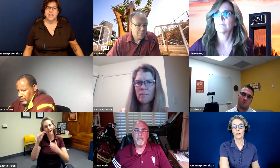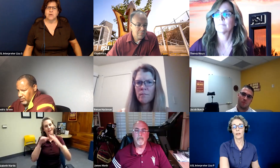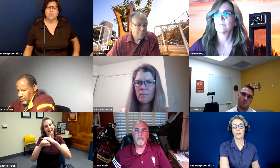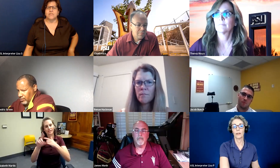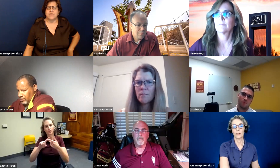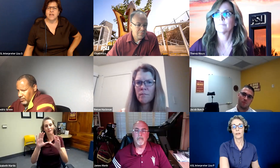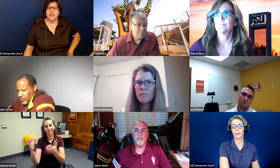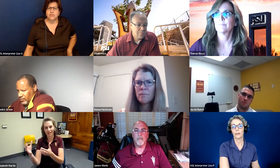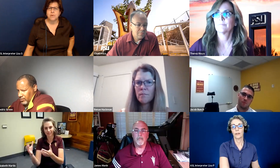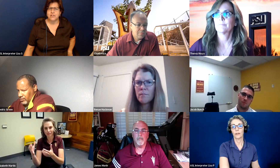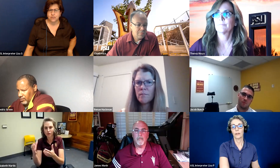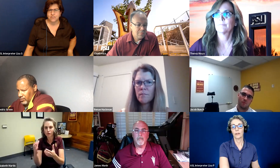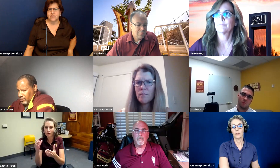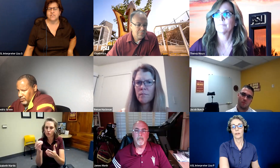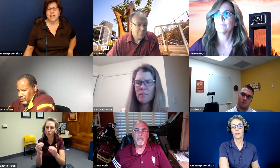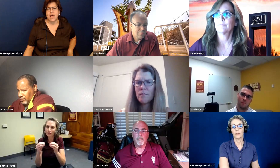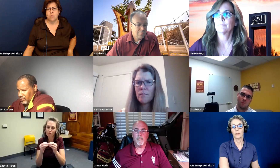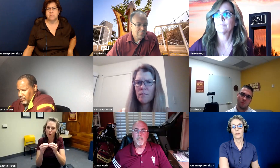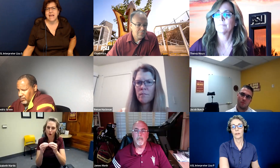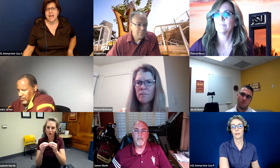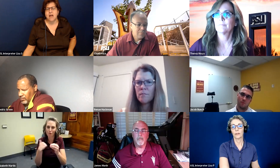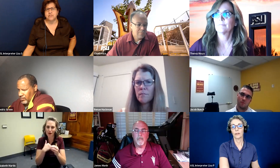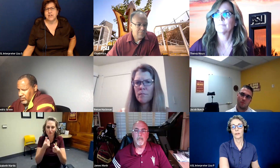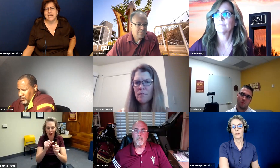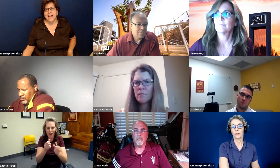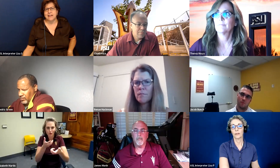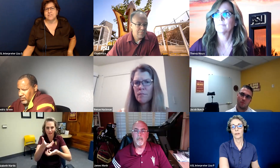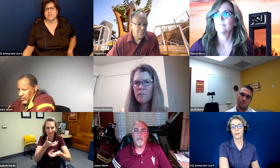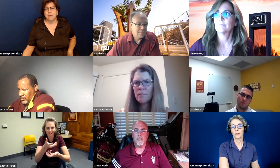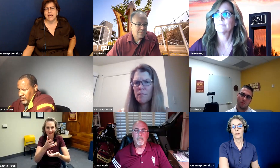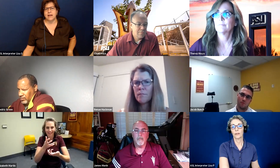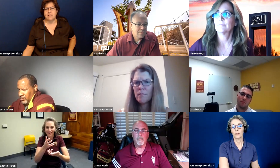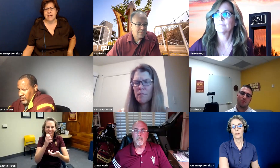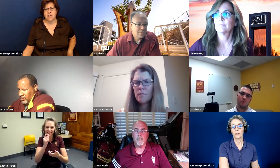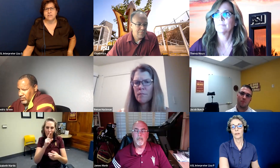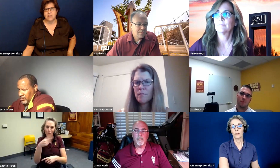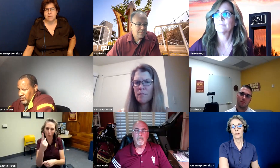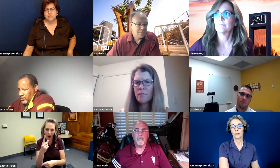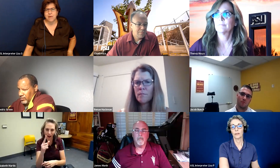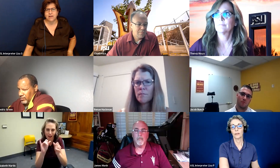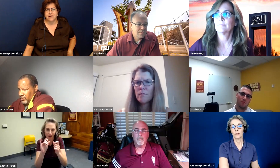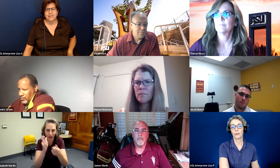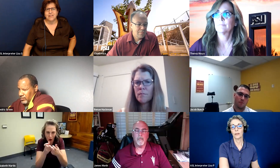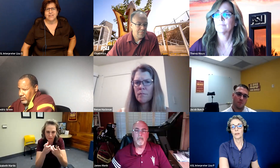It was interpreting services that helped me understand and access my class content much better.